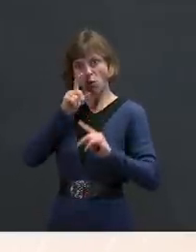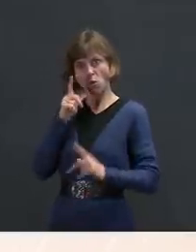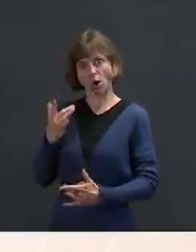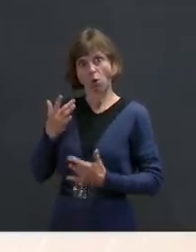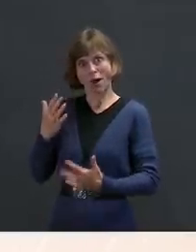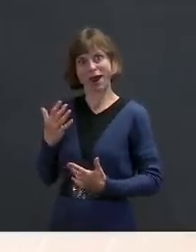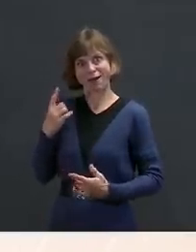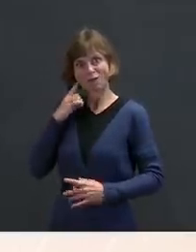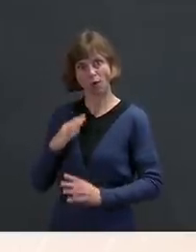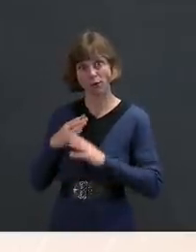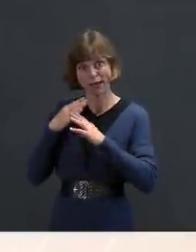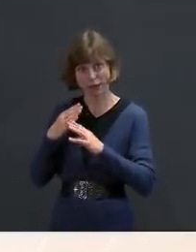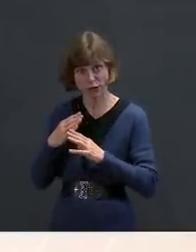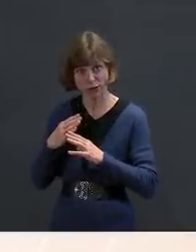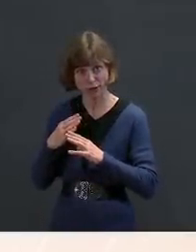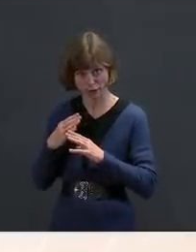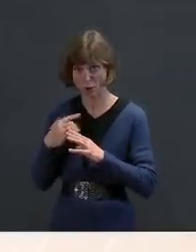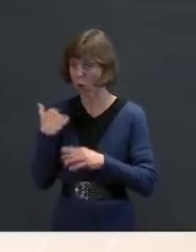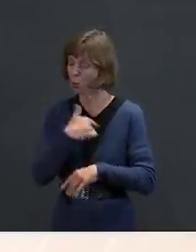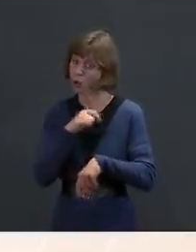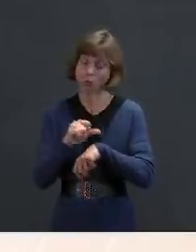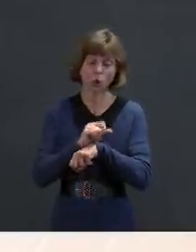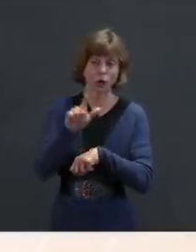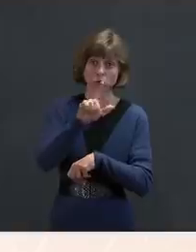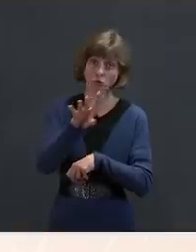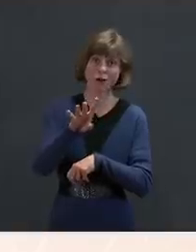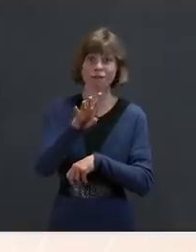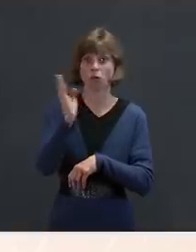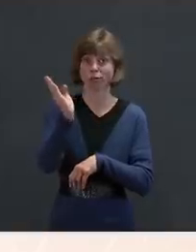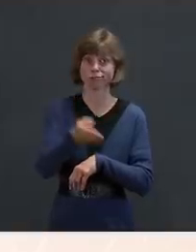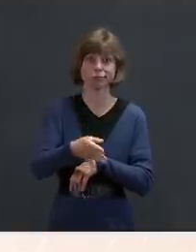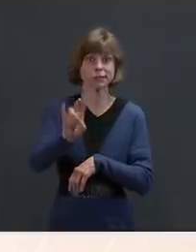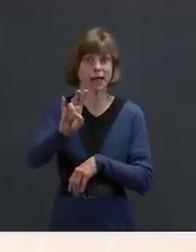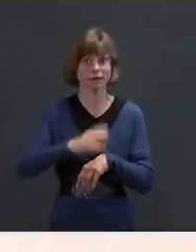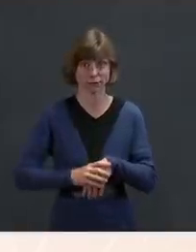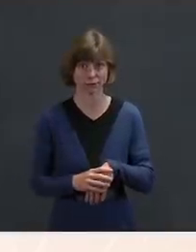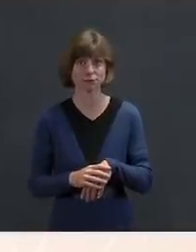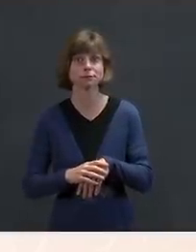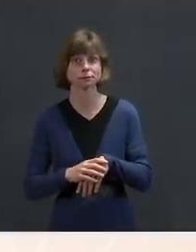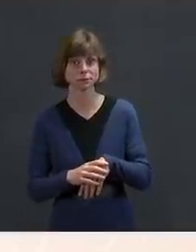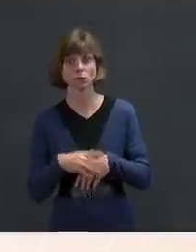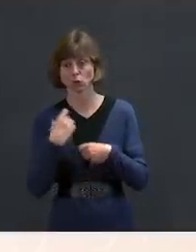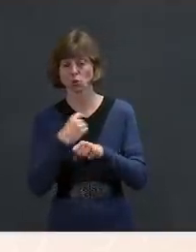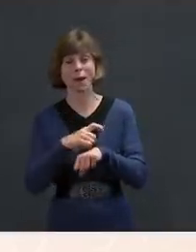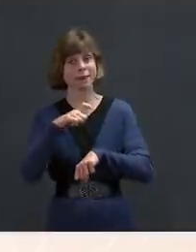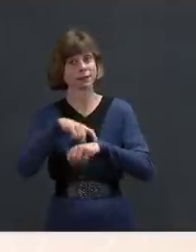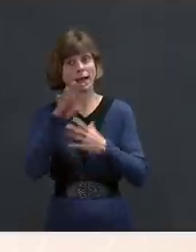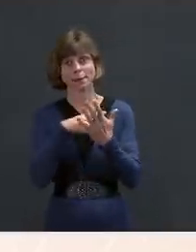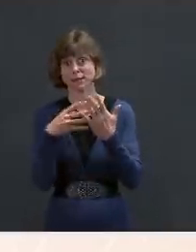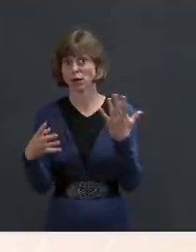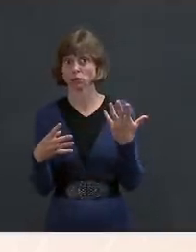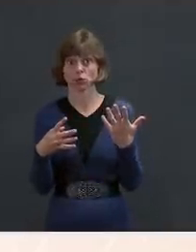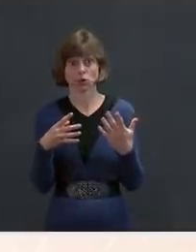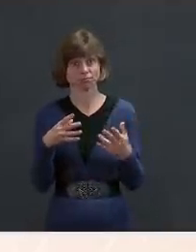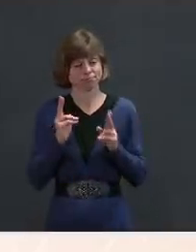that we are working around the clock, seven days a week, to make that timeframe as short as possible, but they need to wait.